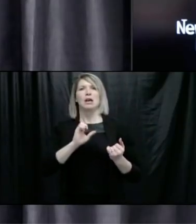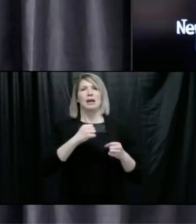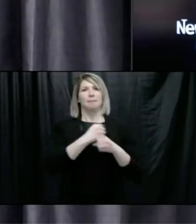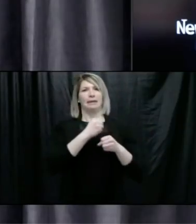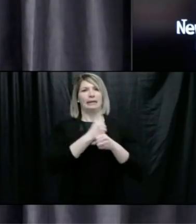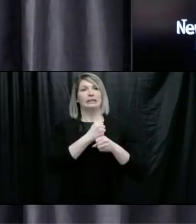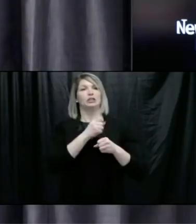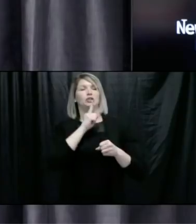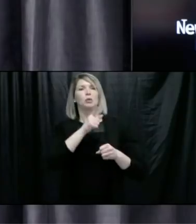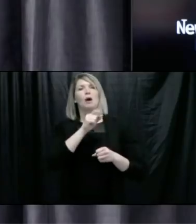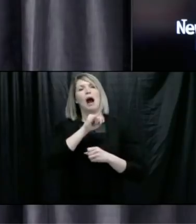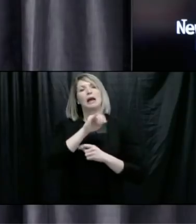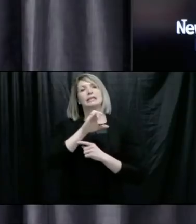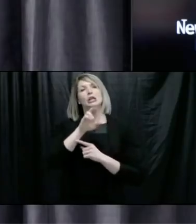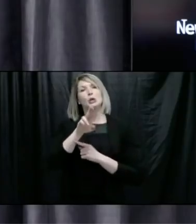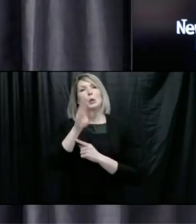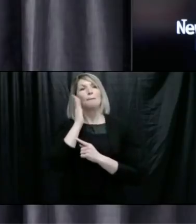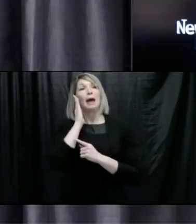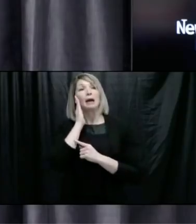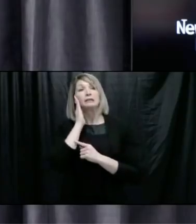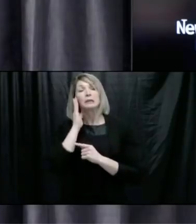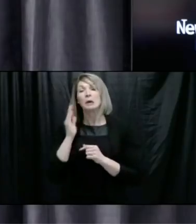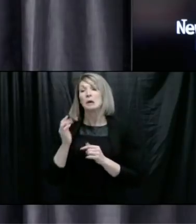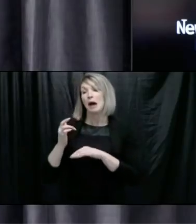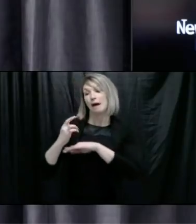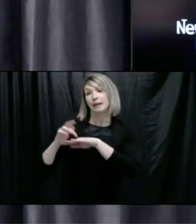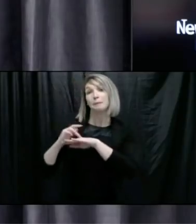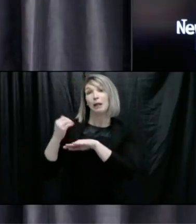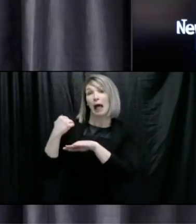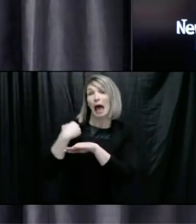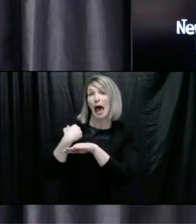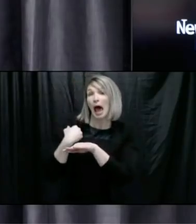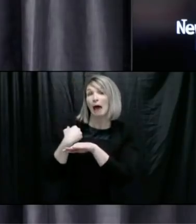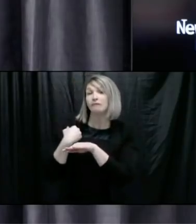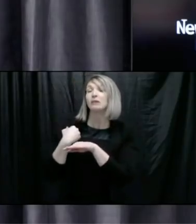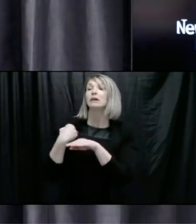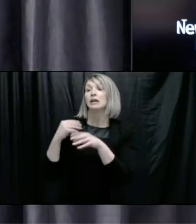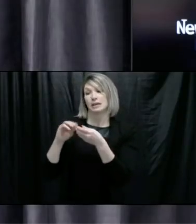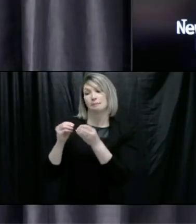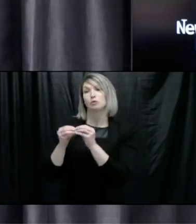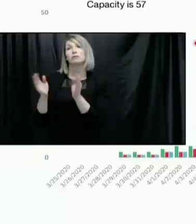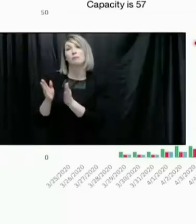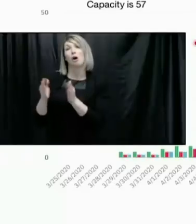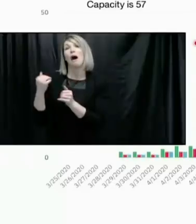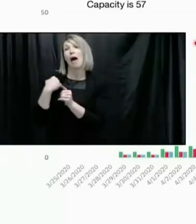IT'S A REAL SCARCE RESOURCE BECAUSE IT GETS SATURATED